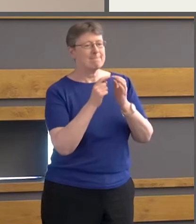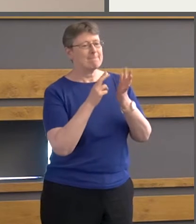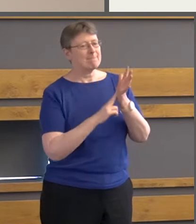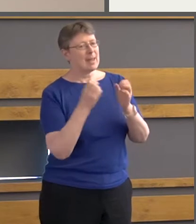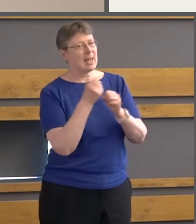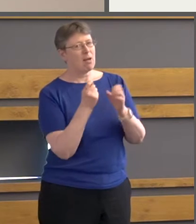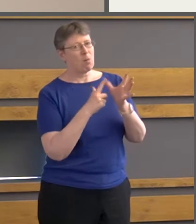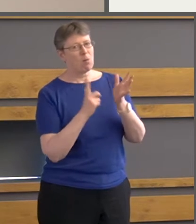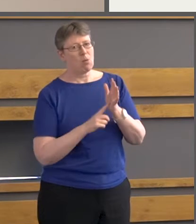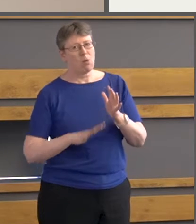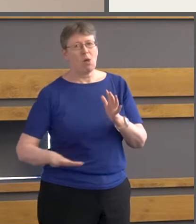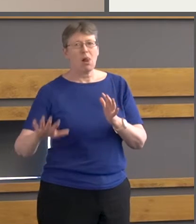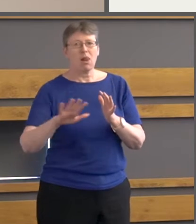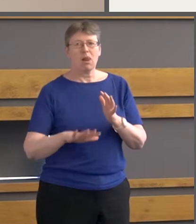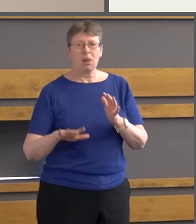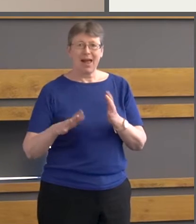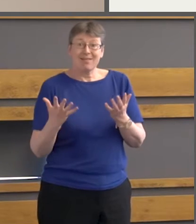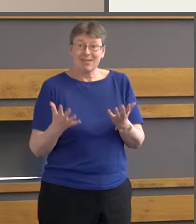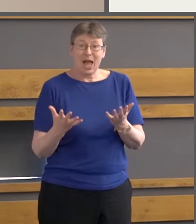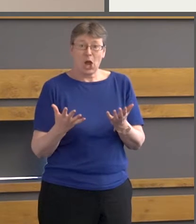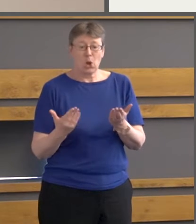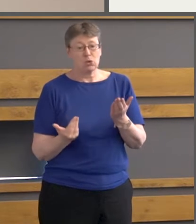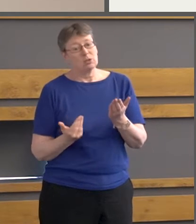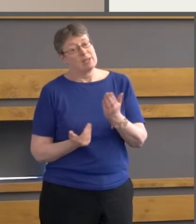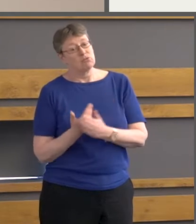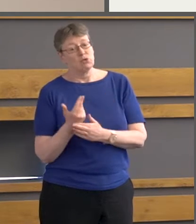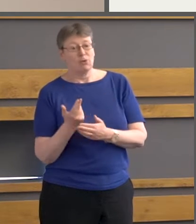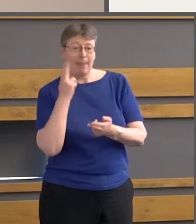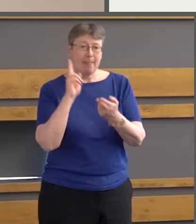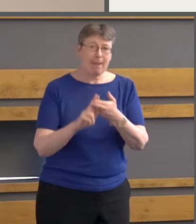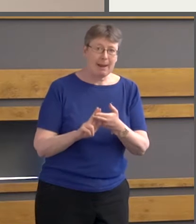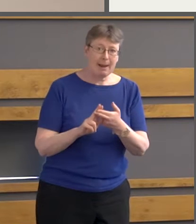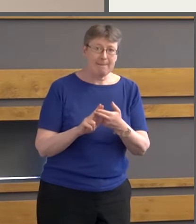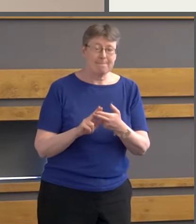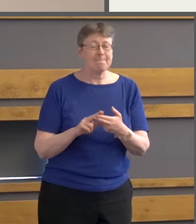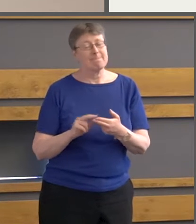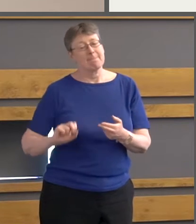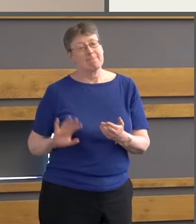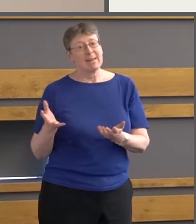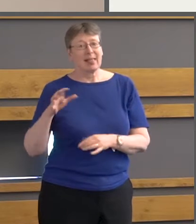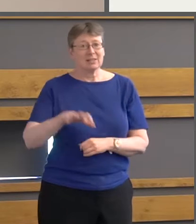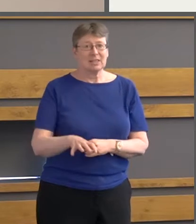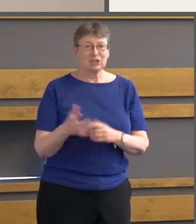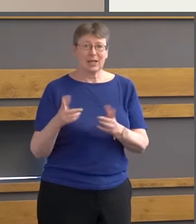and it's now a region split between India and Bangladesh. By around 1900, the success of competitor jute mills